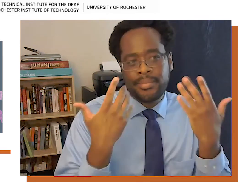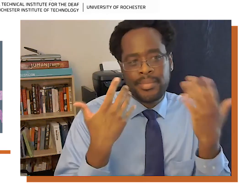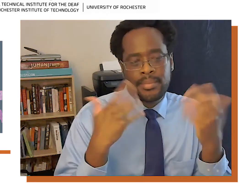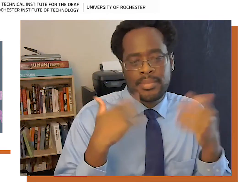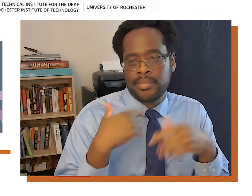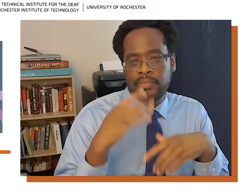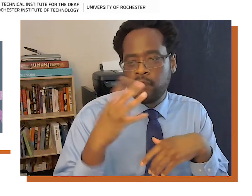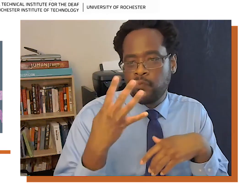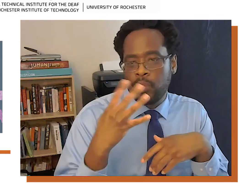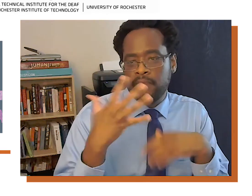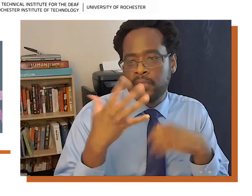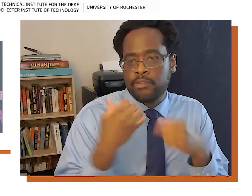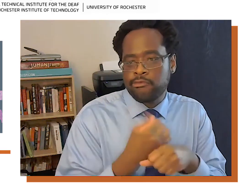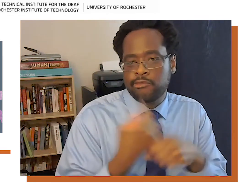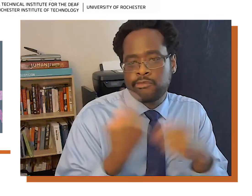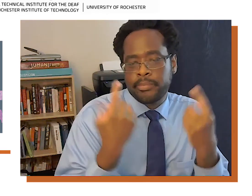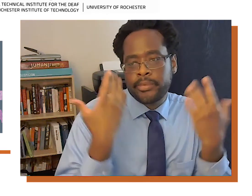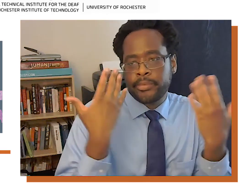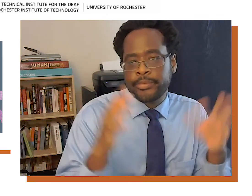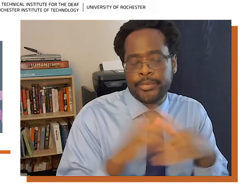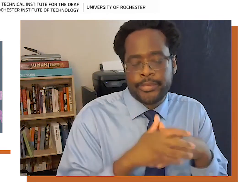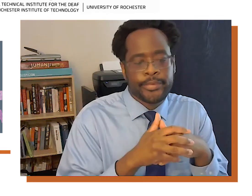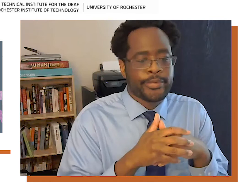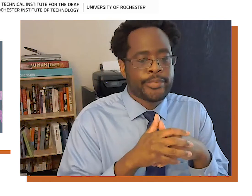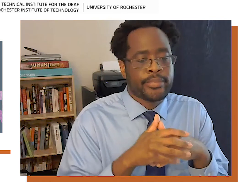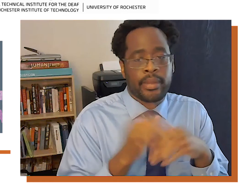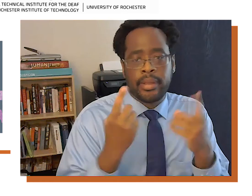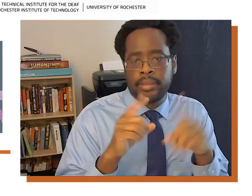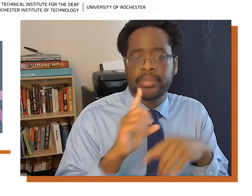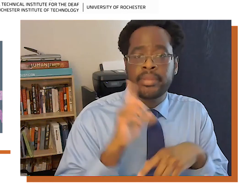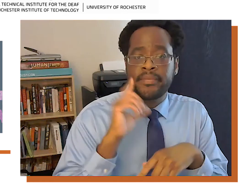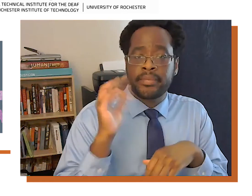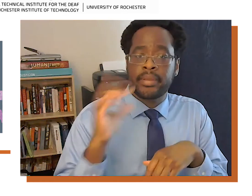I think maybe my fourth or fifth year after graduating,